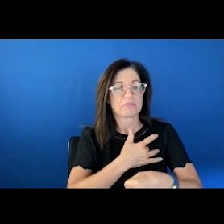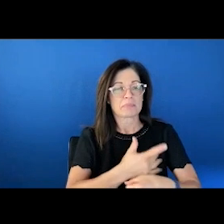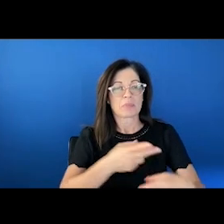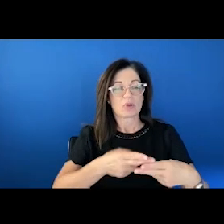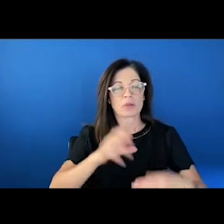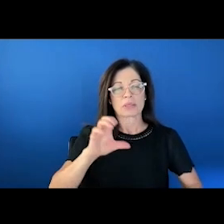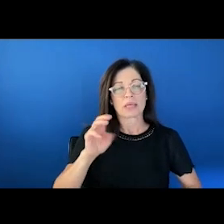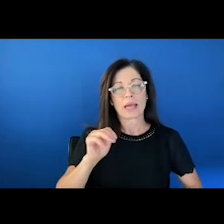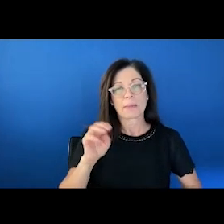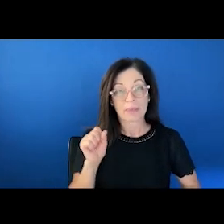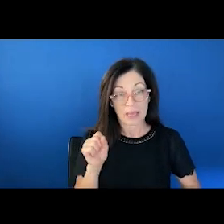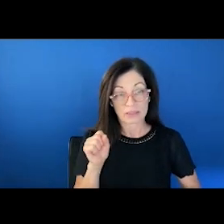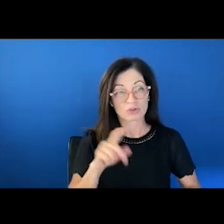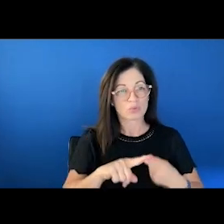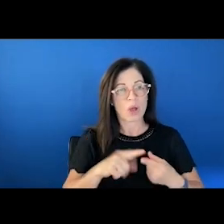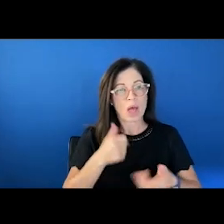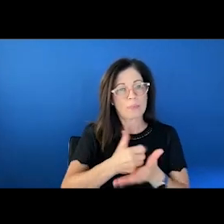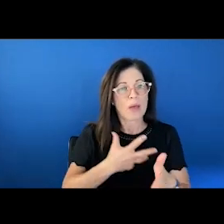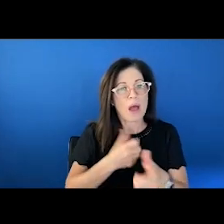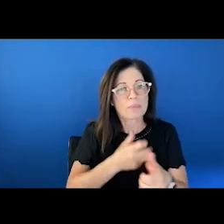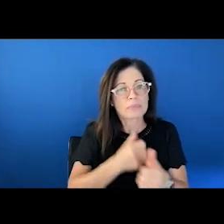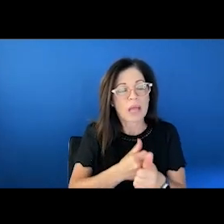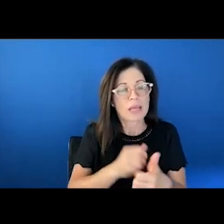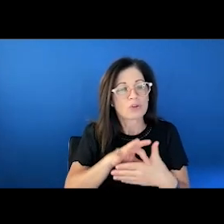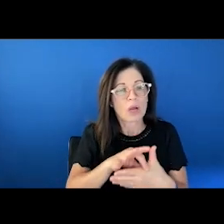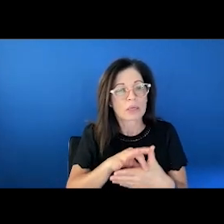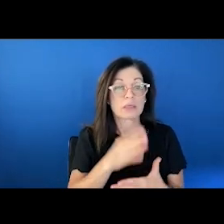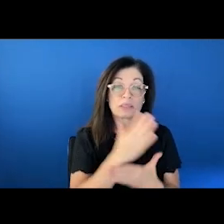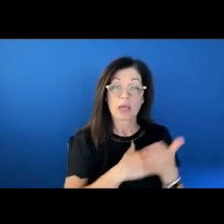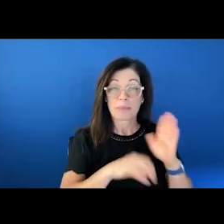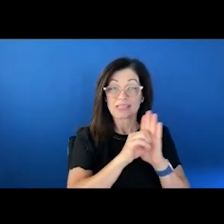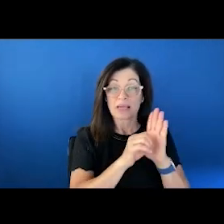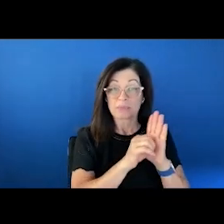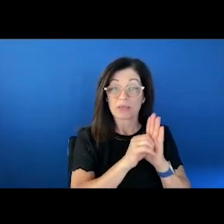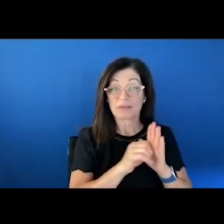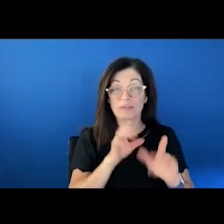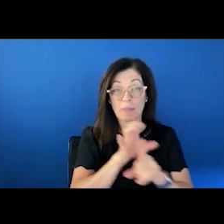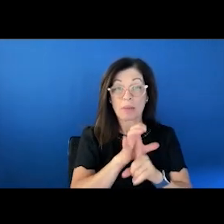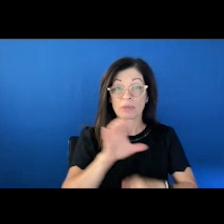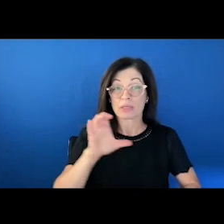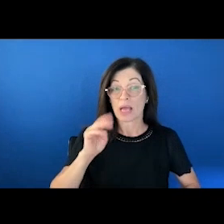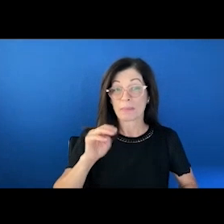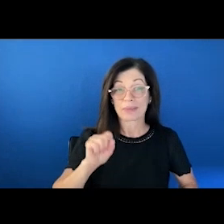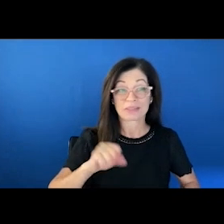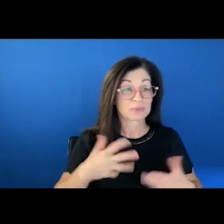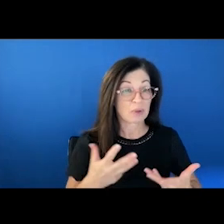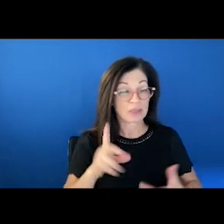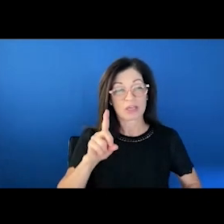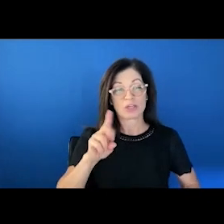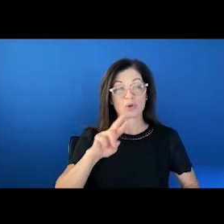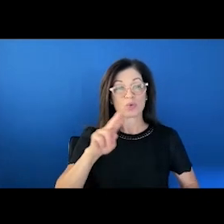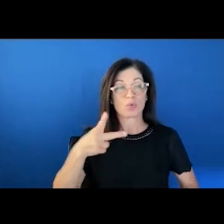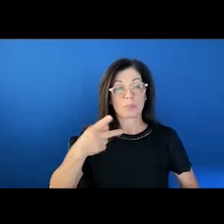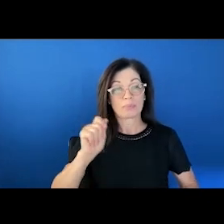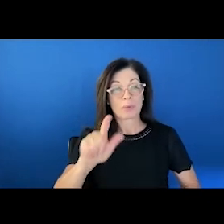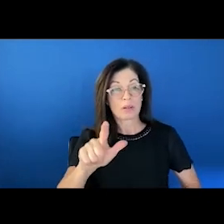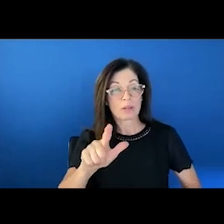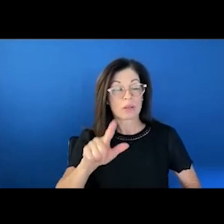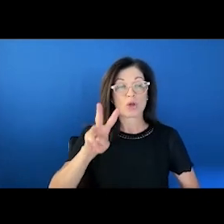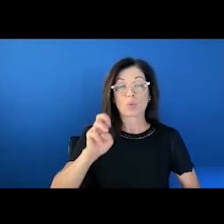to update content? Some examples of popular CMS’s include Drupal, WordPress, and Squarespace.